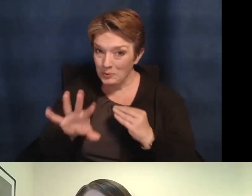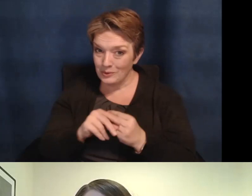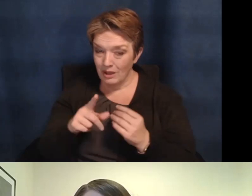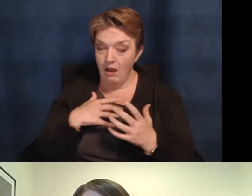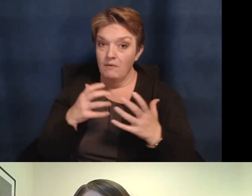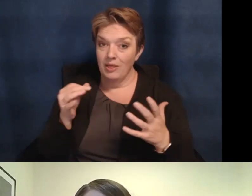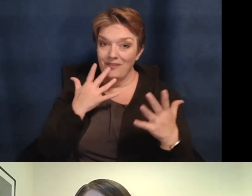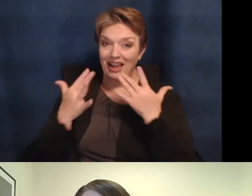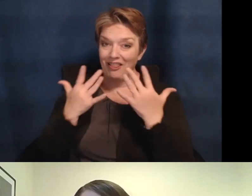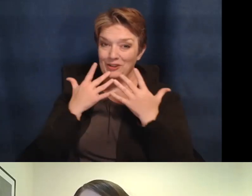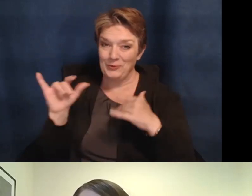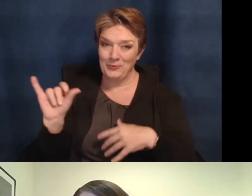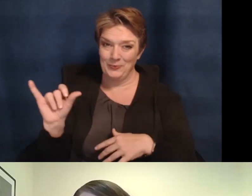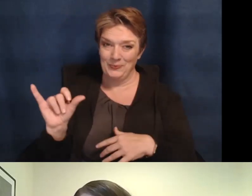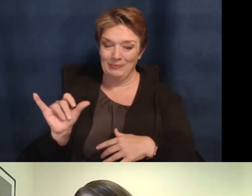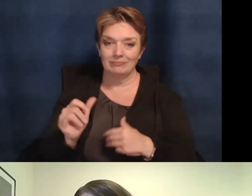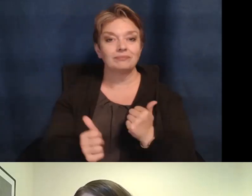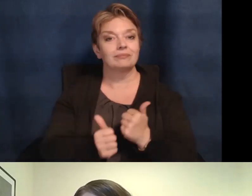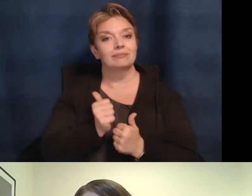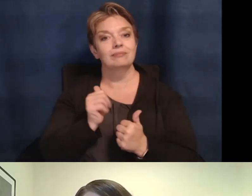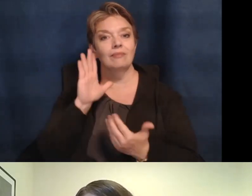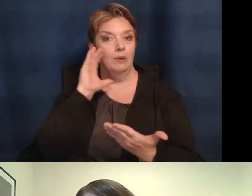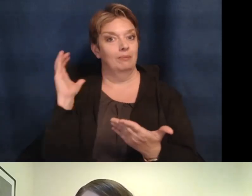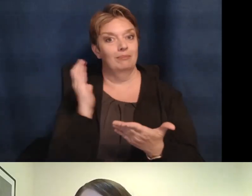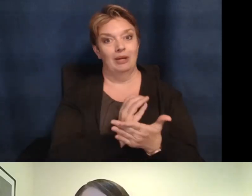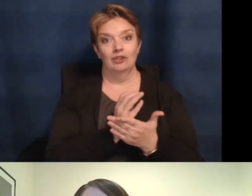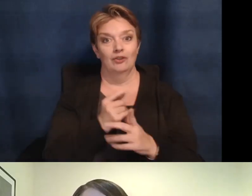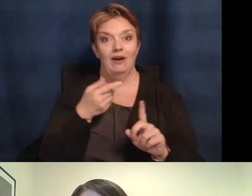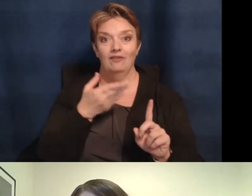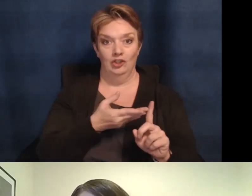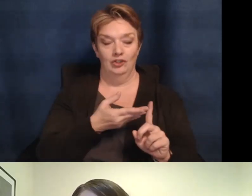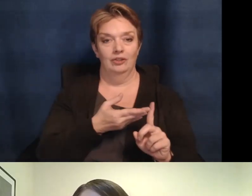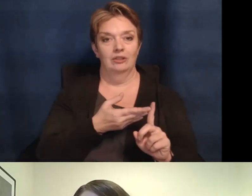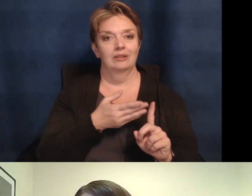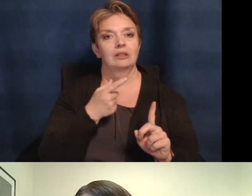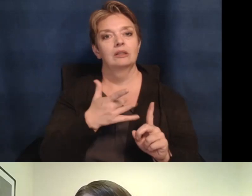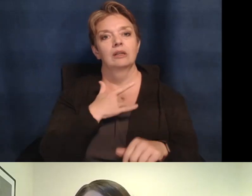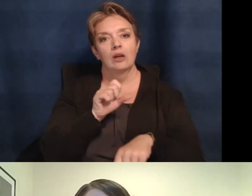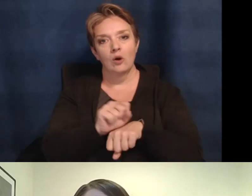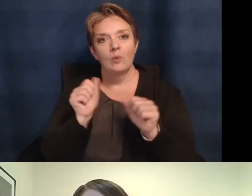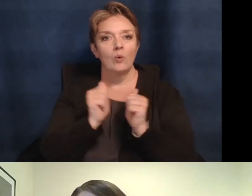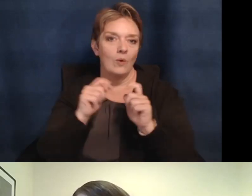So most of the portraits that you see of Georgia O’Keeffe, she was working with a photographer.